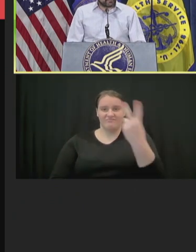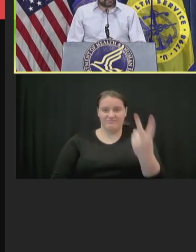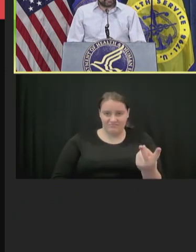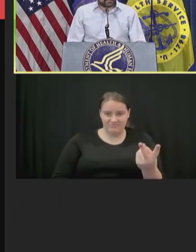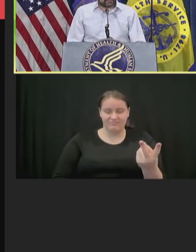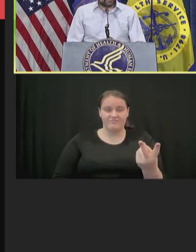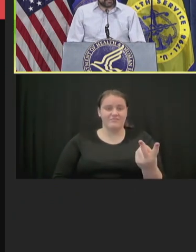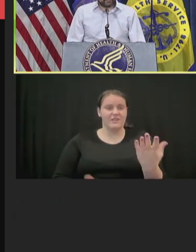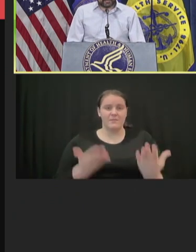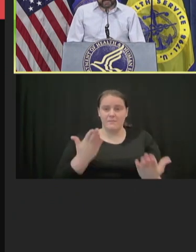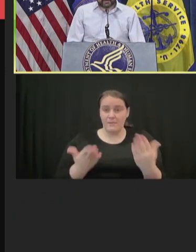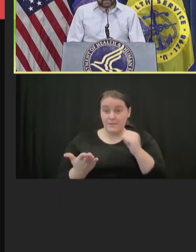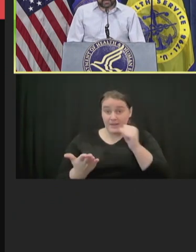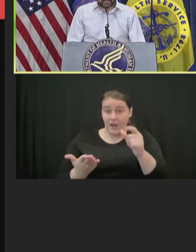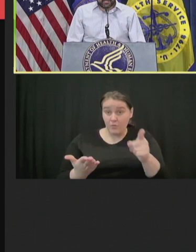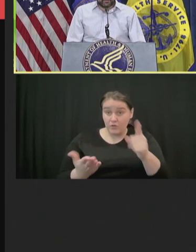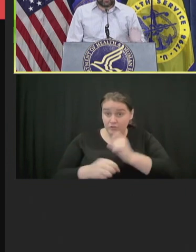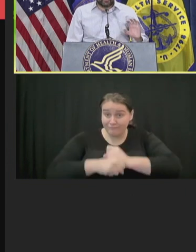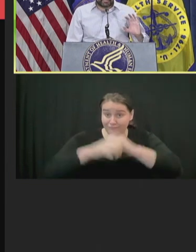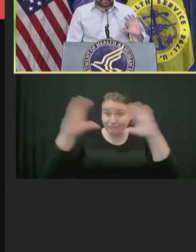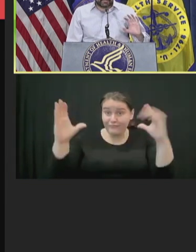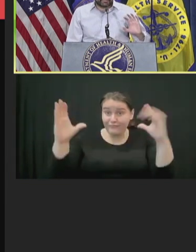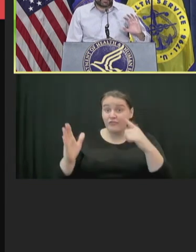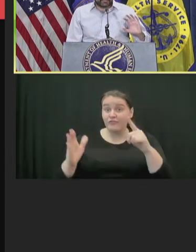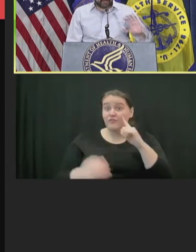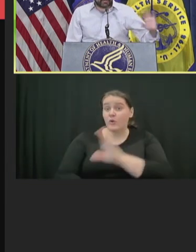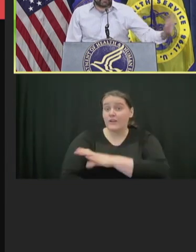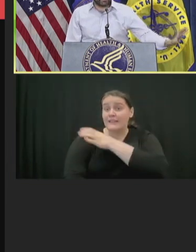clinical development pipeline, where you would expect to see a lot of candidates